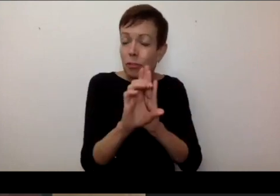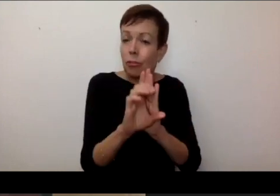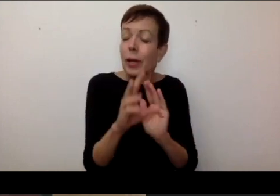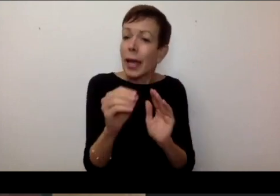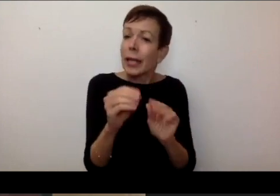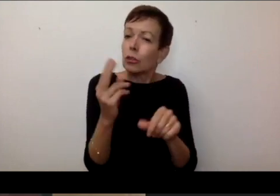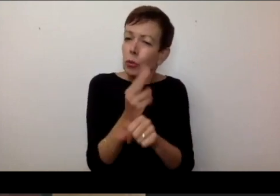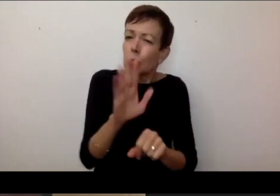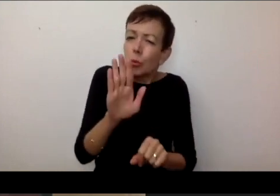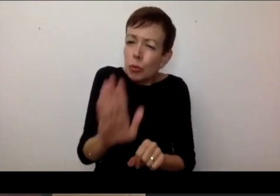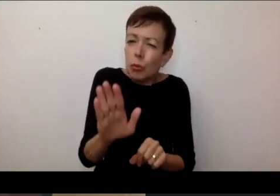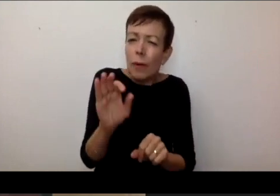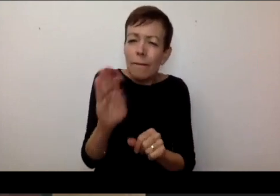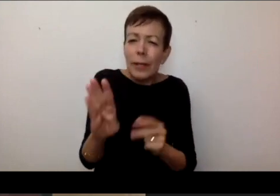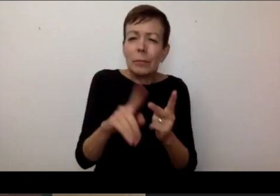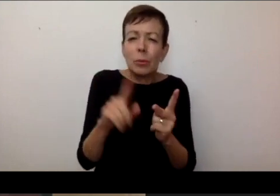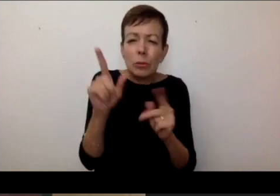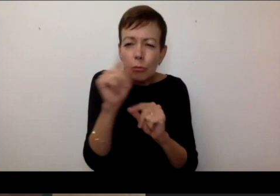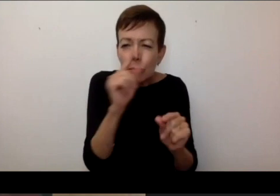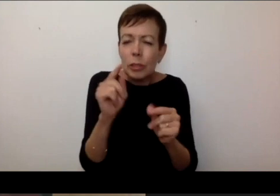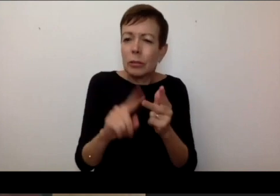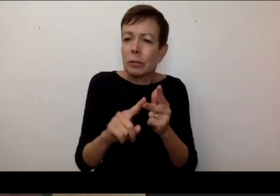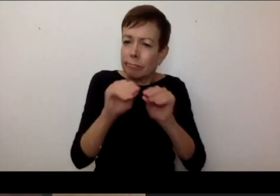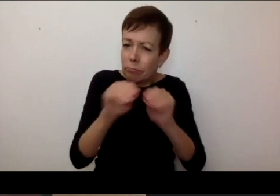get all your supporters too as well for more information there are links